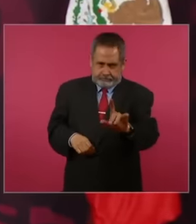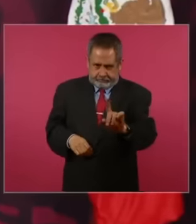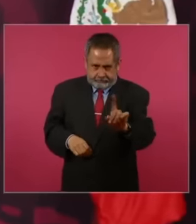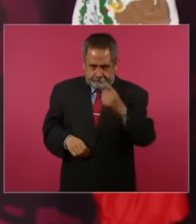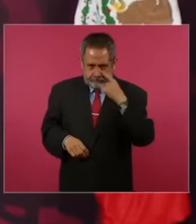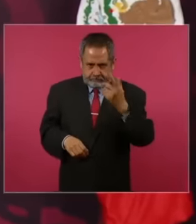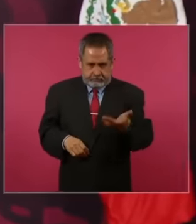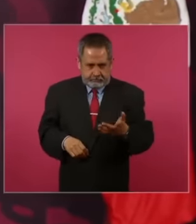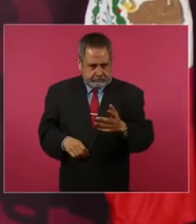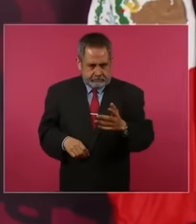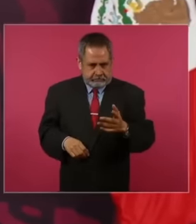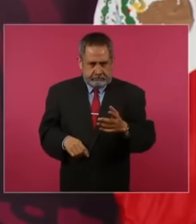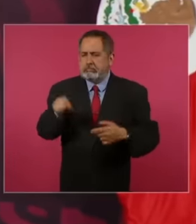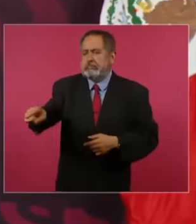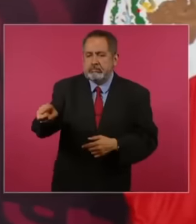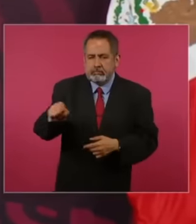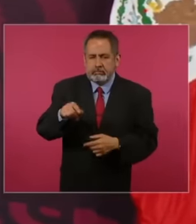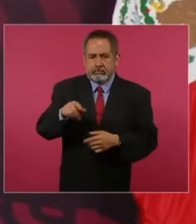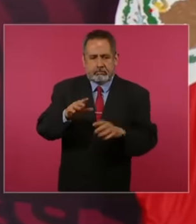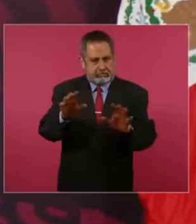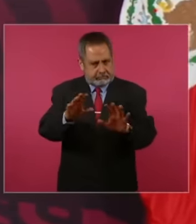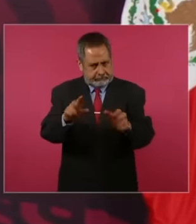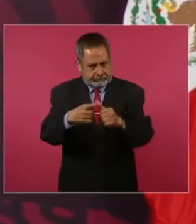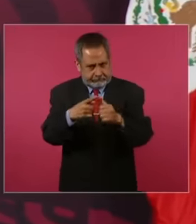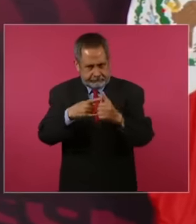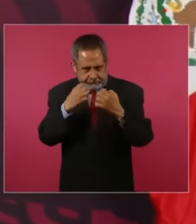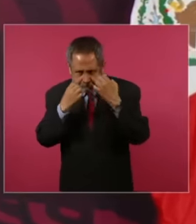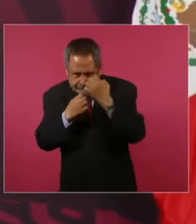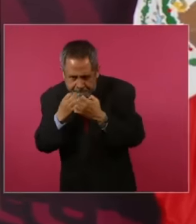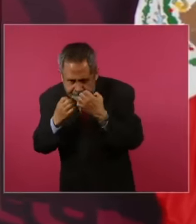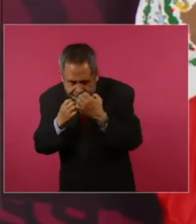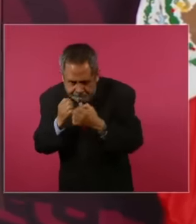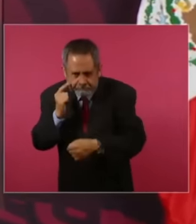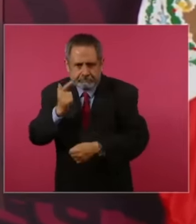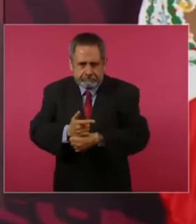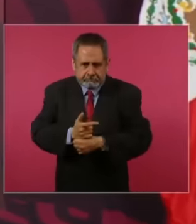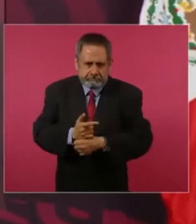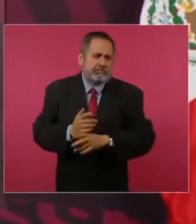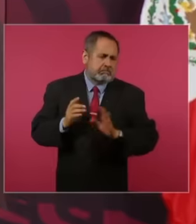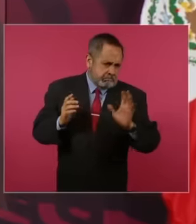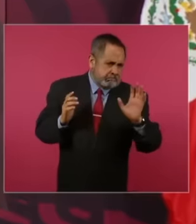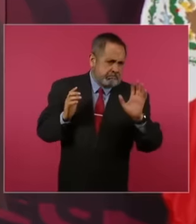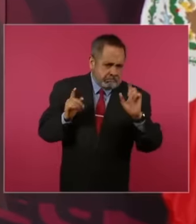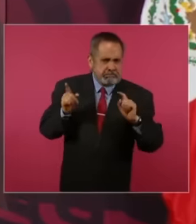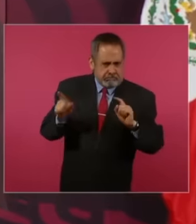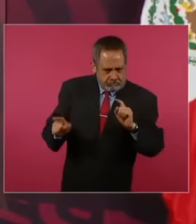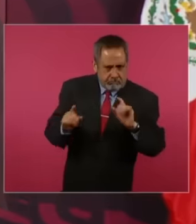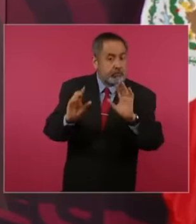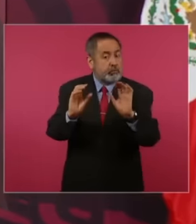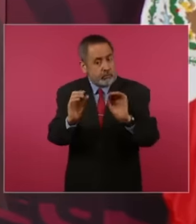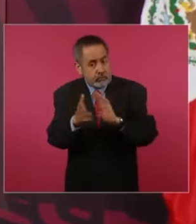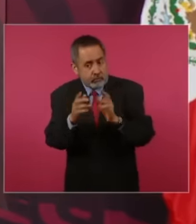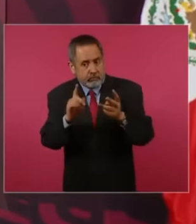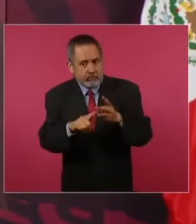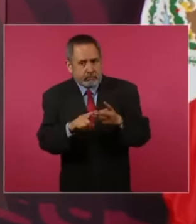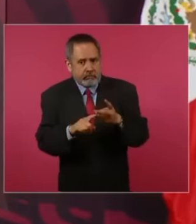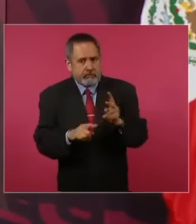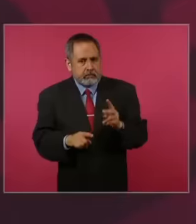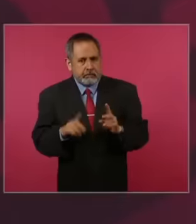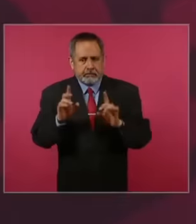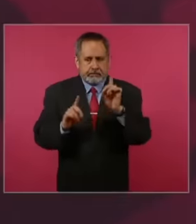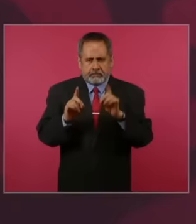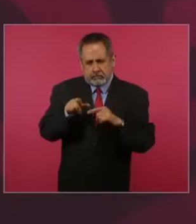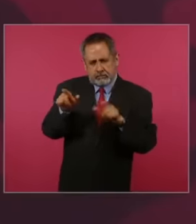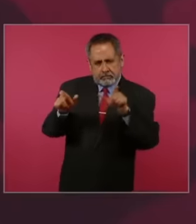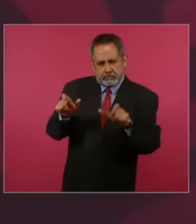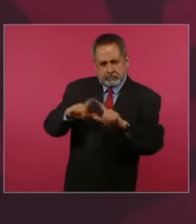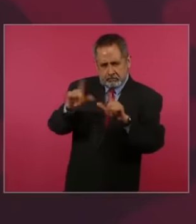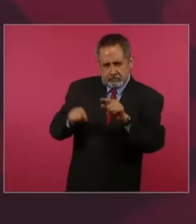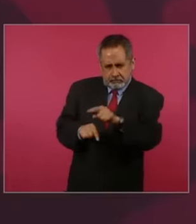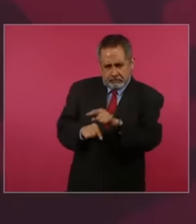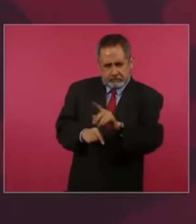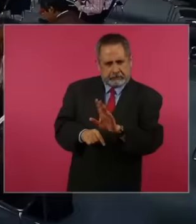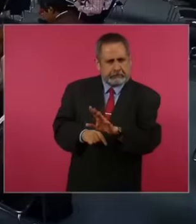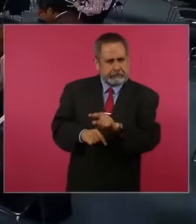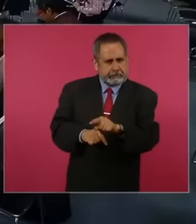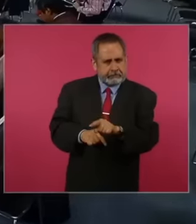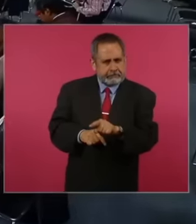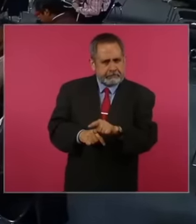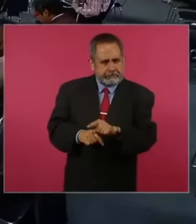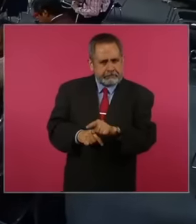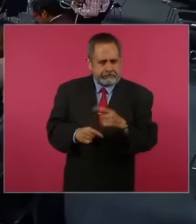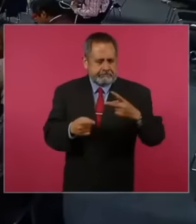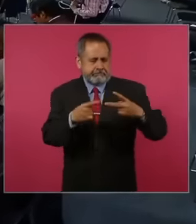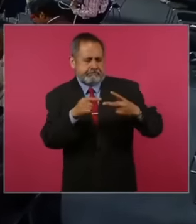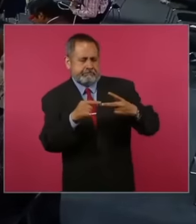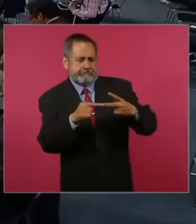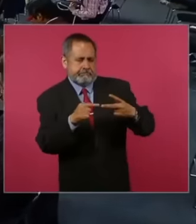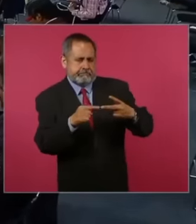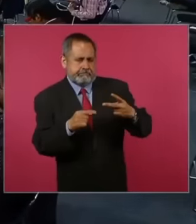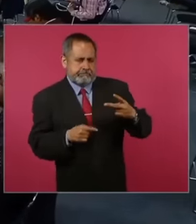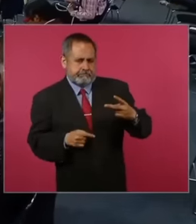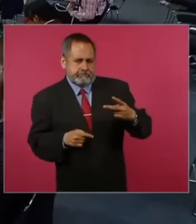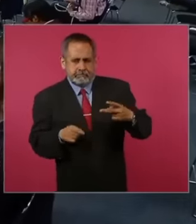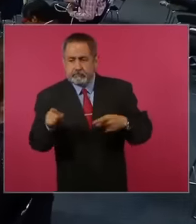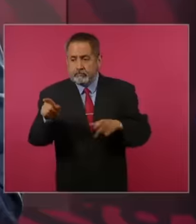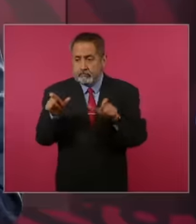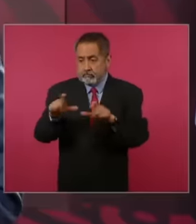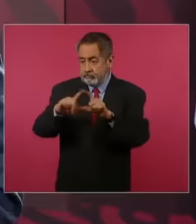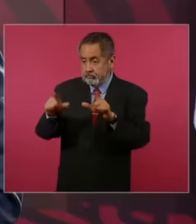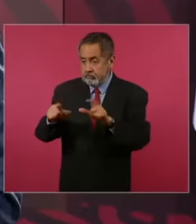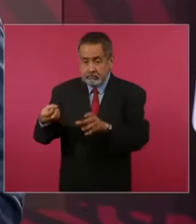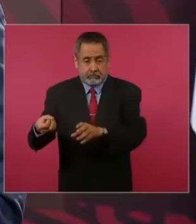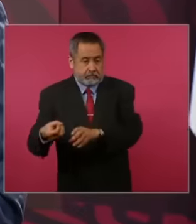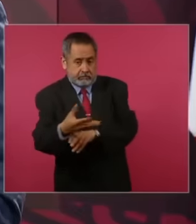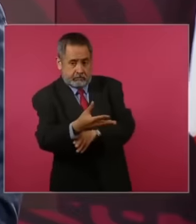first or this we have the suspicion of the guard when the guard is leaving